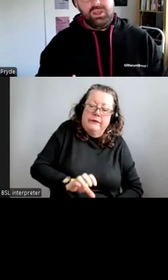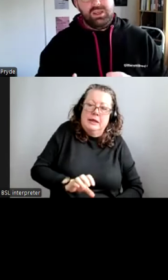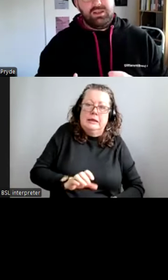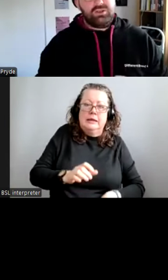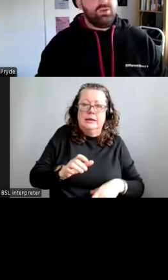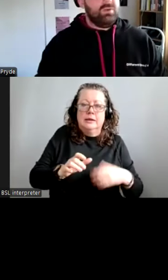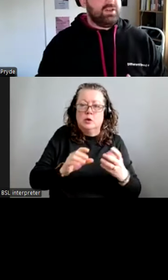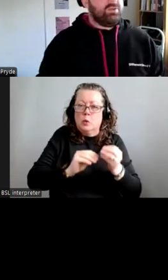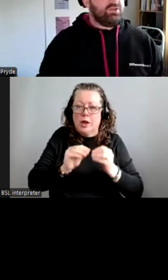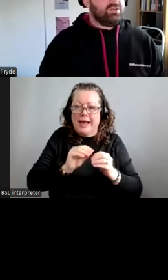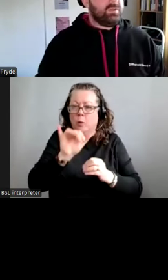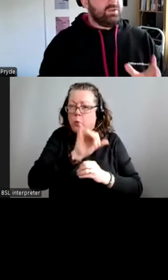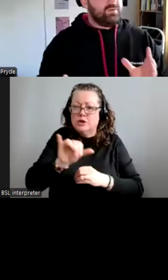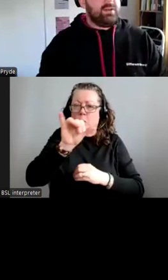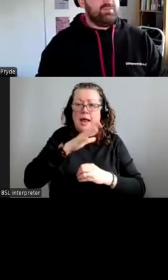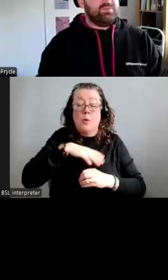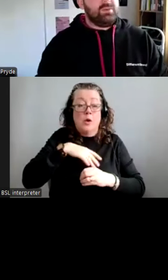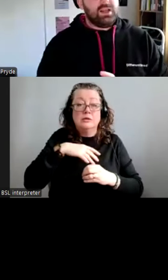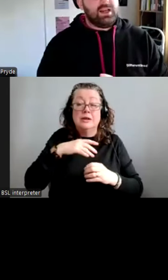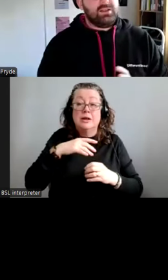We can show visual users view event, but we can add